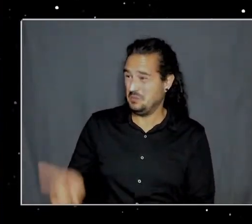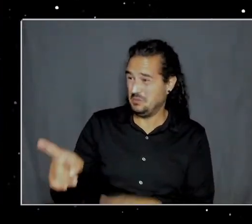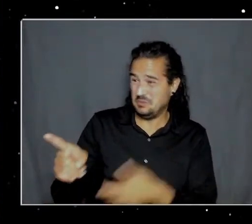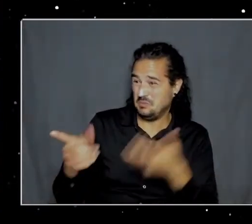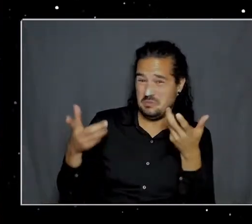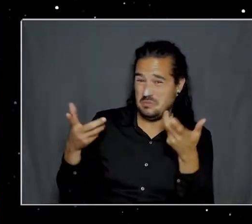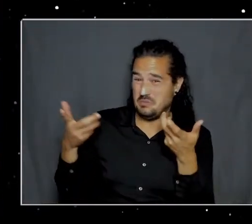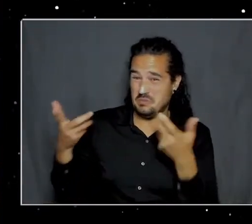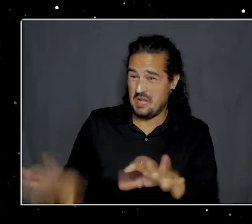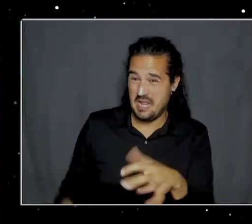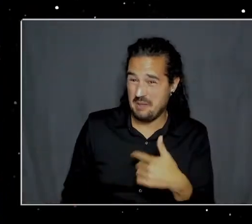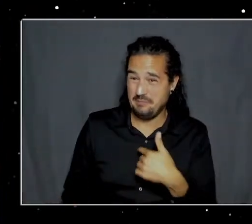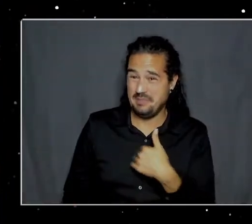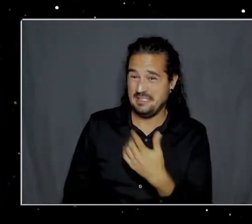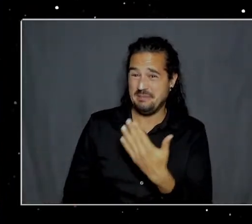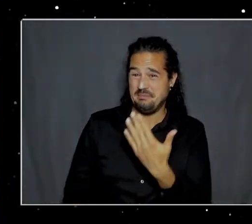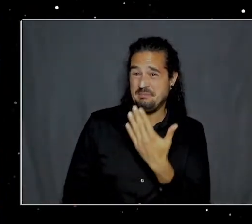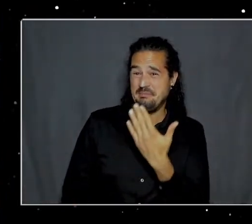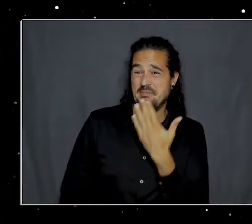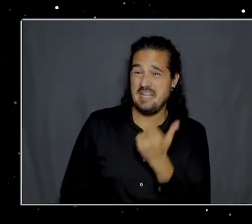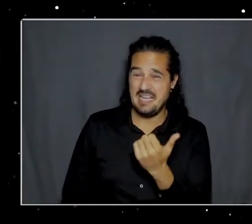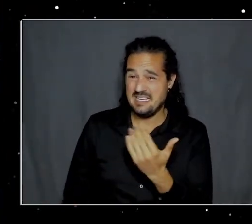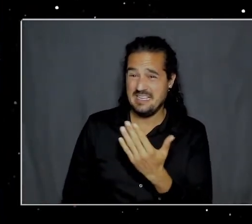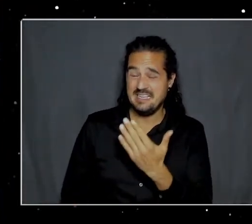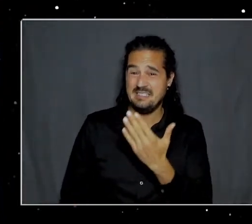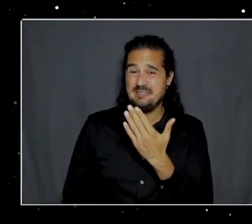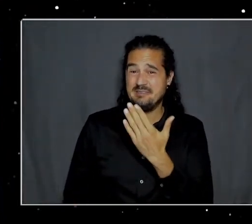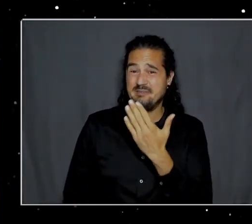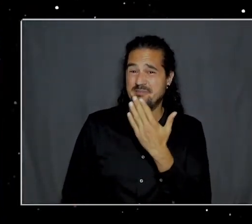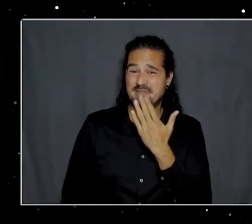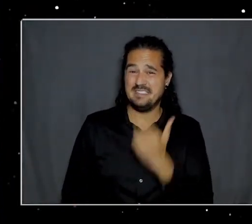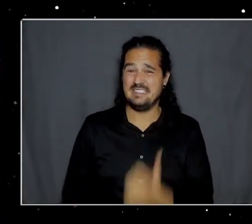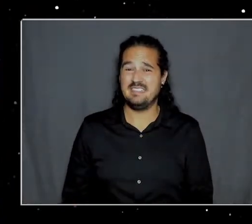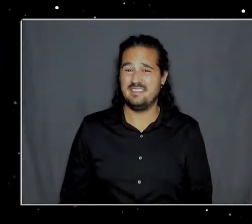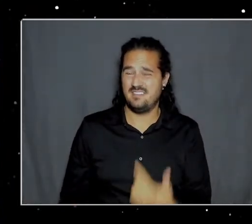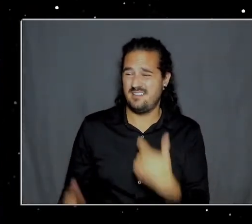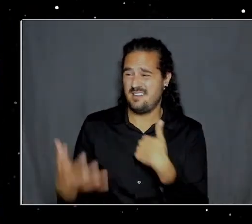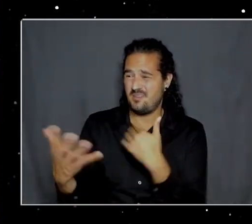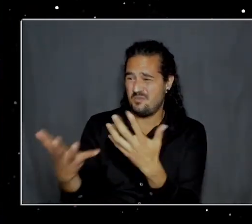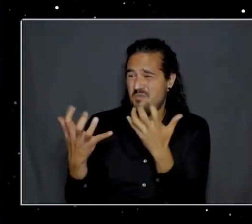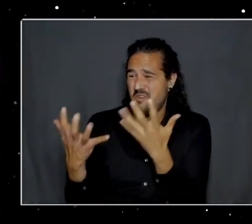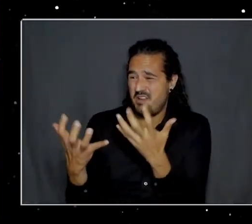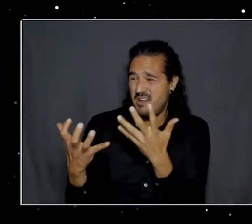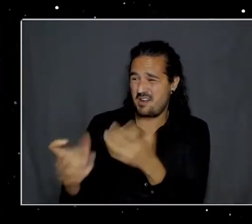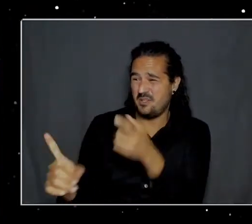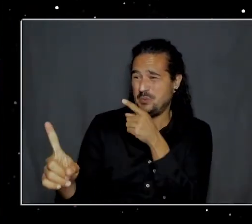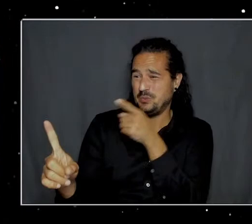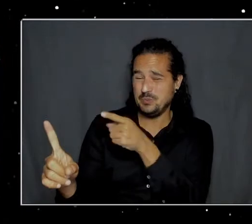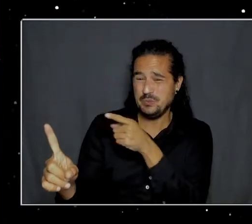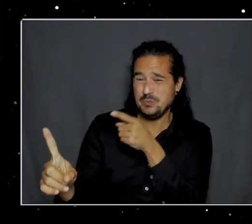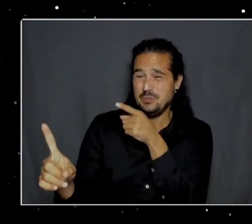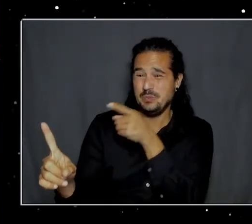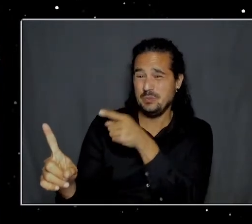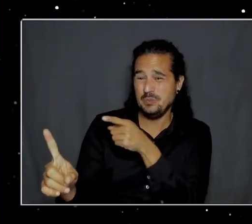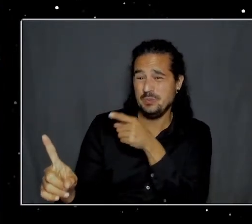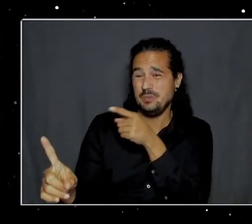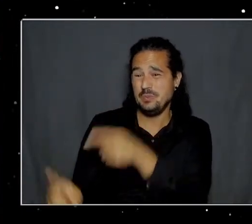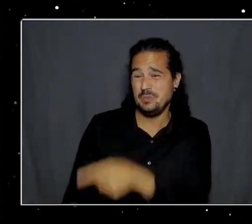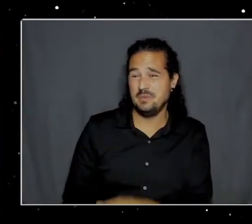IT'S GHETTO SPACESHIP DON'T YOU WANT ME, BABY? DON'T YOU WANT ME, TOO? DON'T YOU WANT ME, BABY?